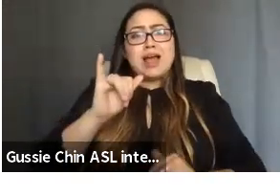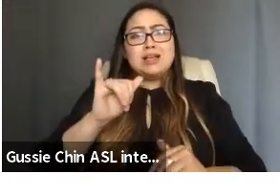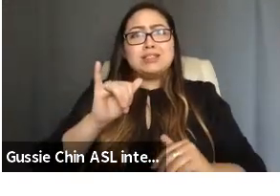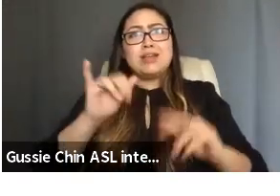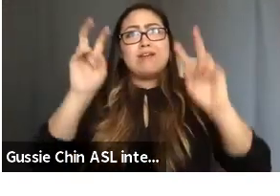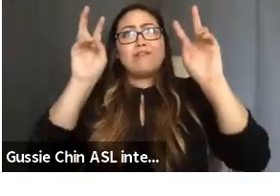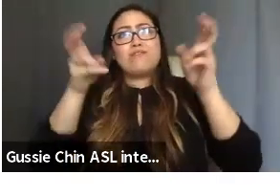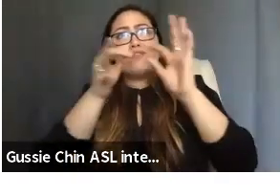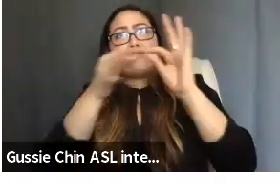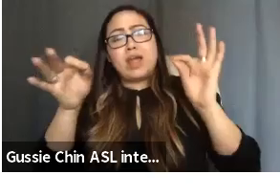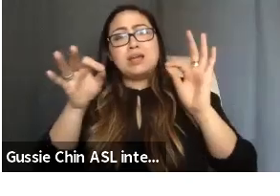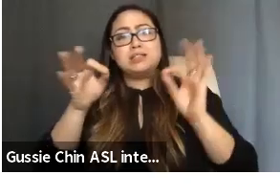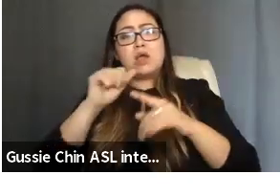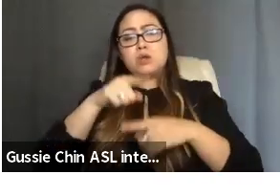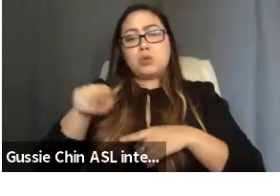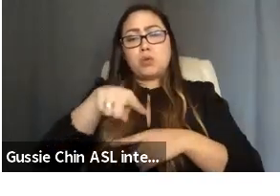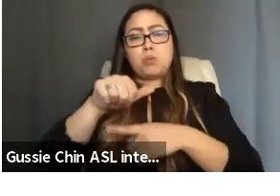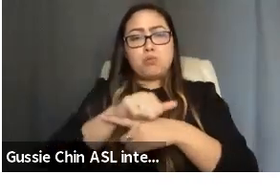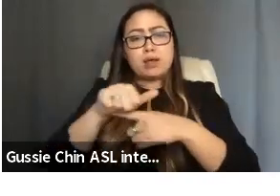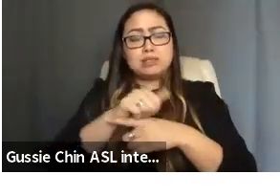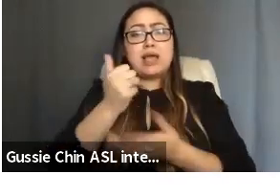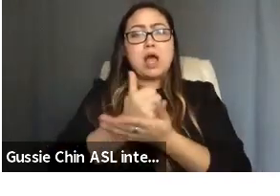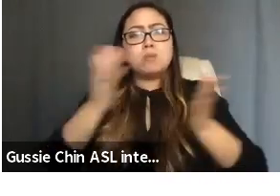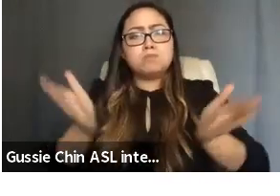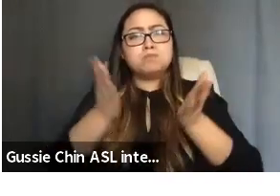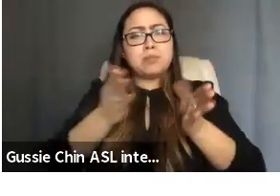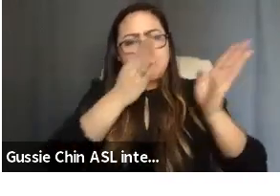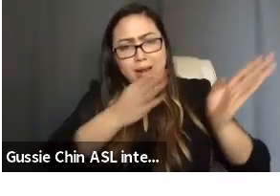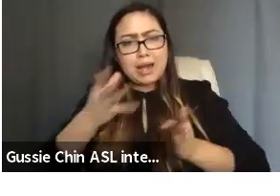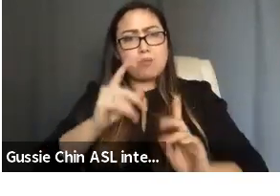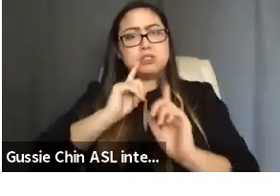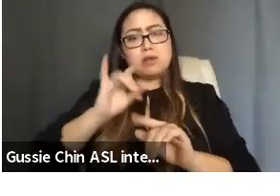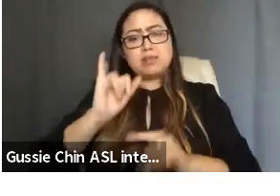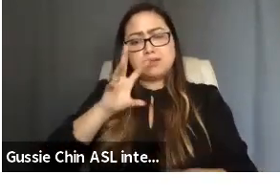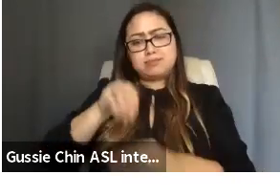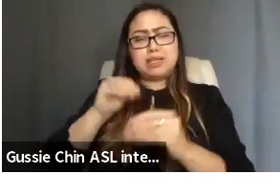a practice, that helps promote planning and response that is inclusive of diverse community